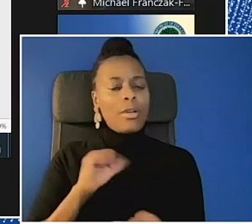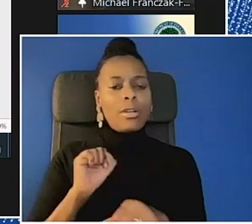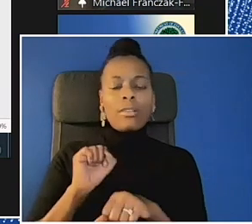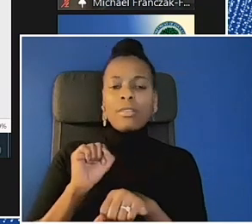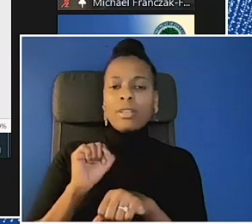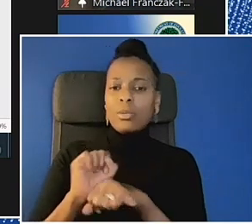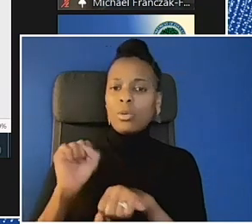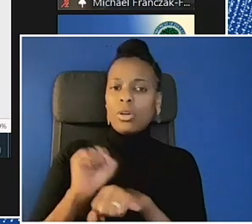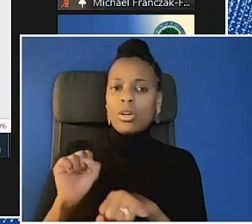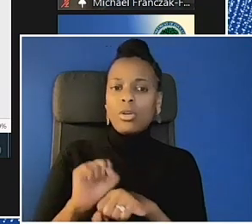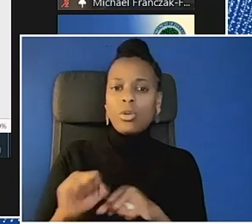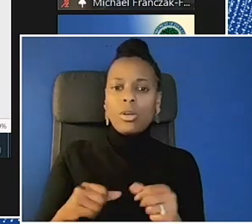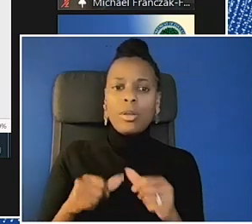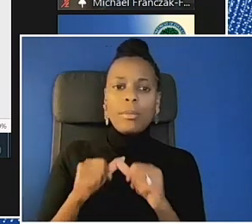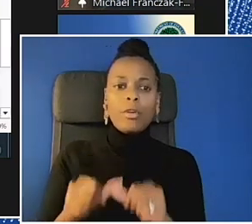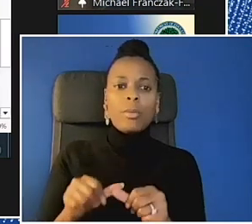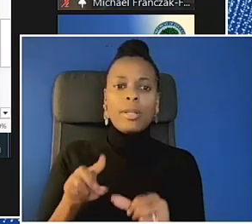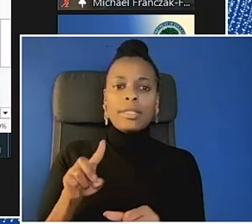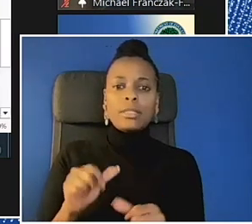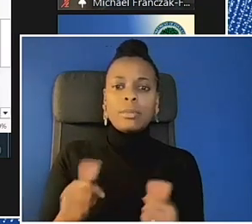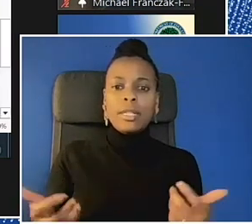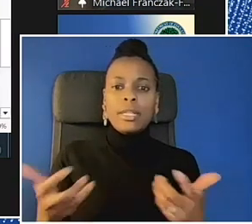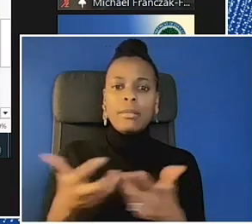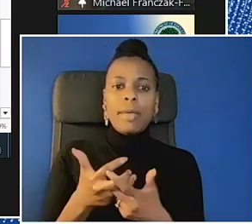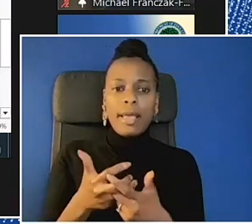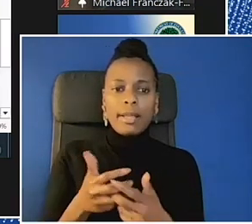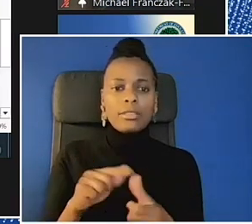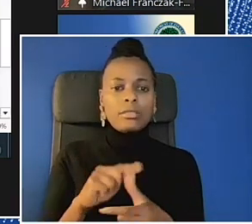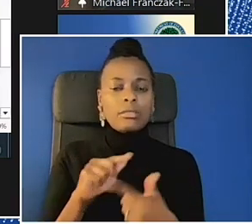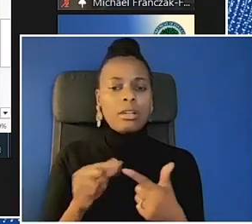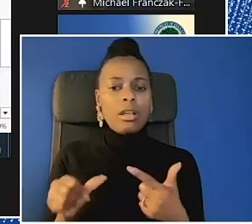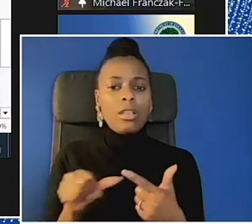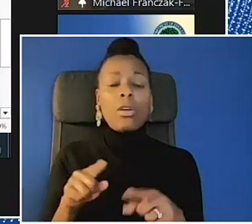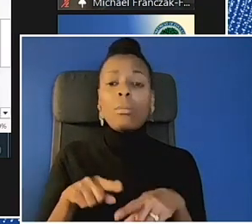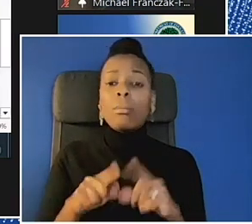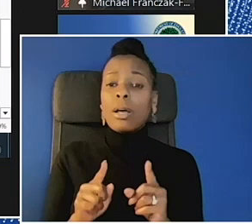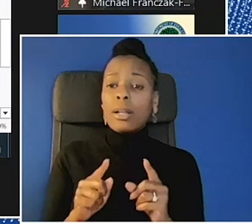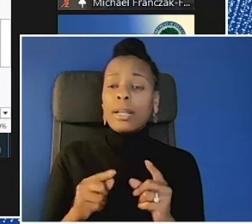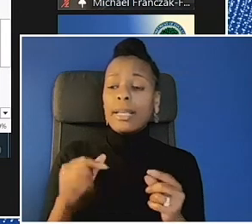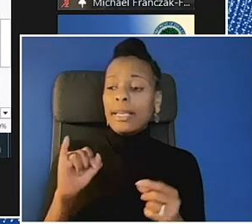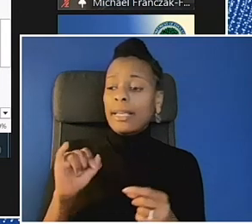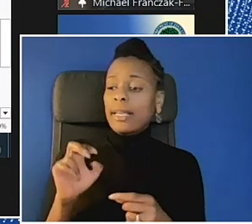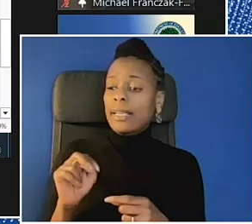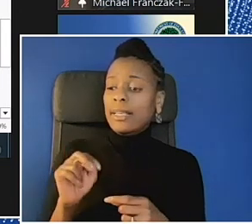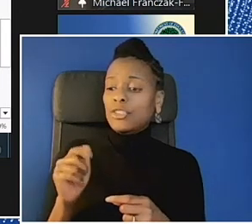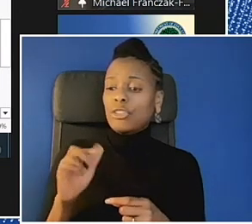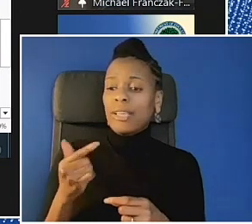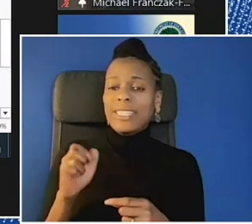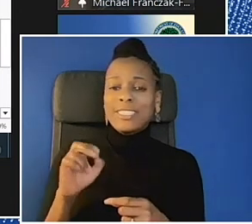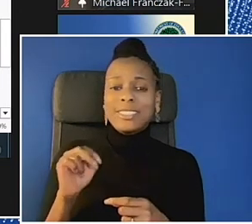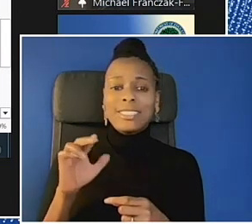PSLF. However, we do not think inter-agency data-sharing agreements should be written into the regulatory text